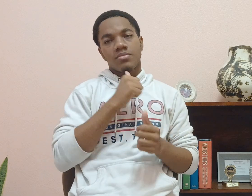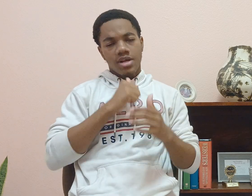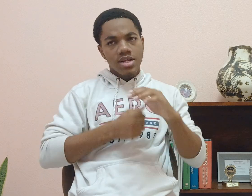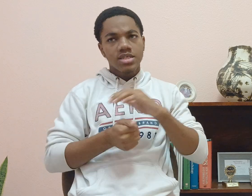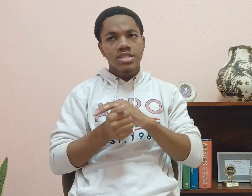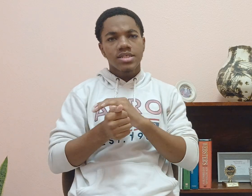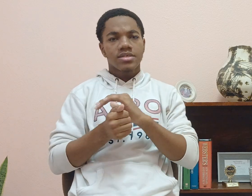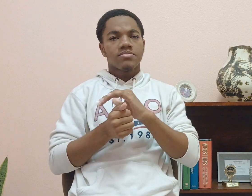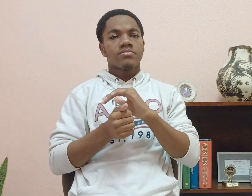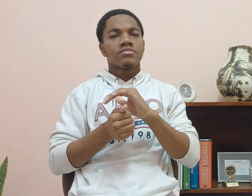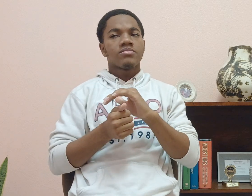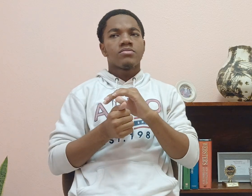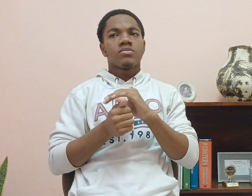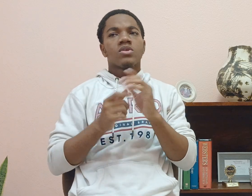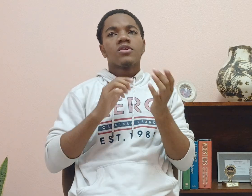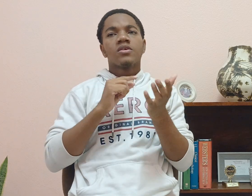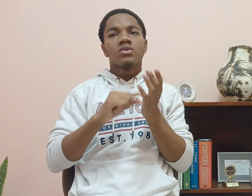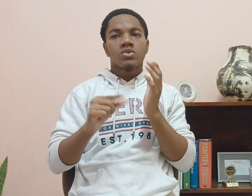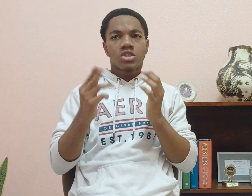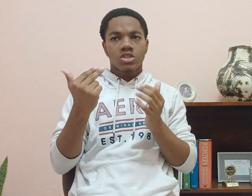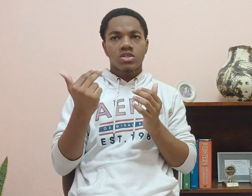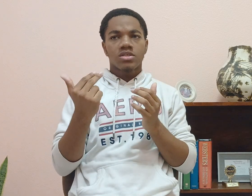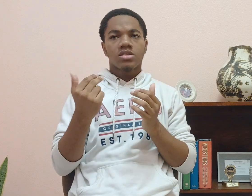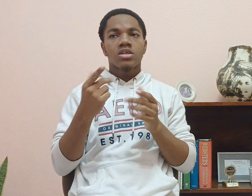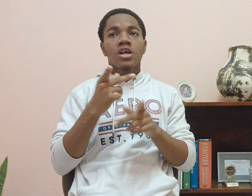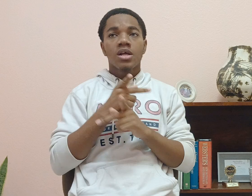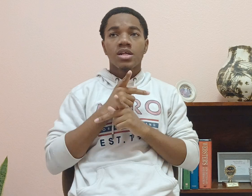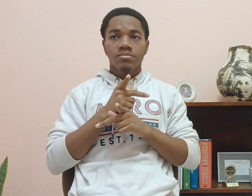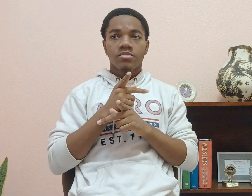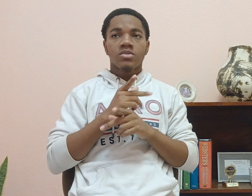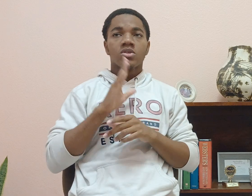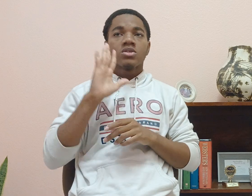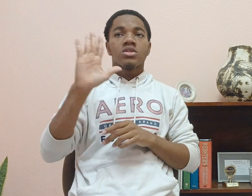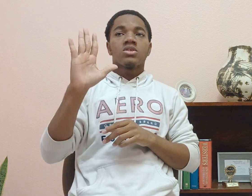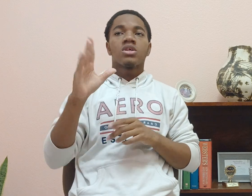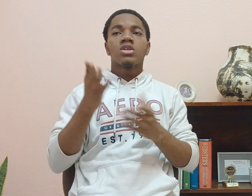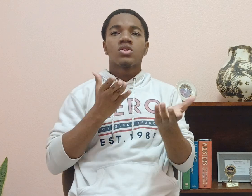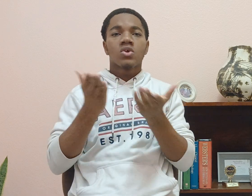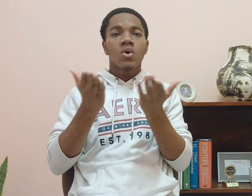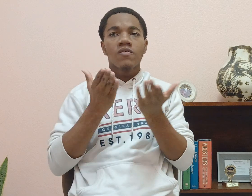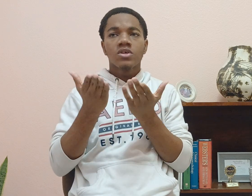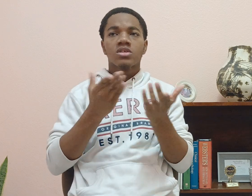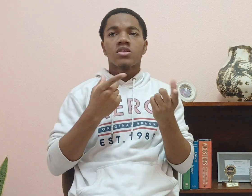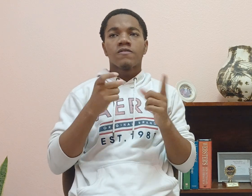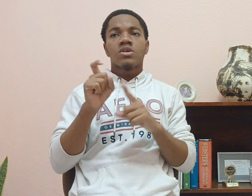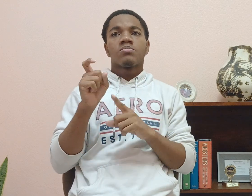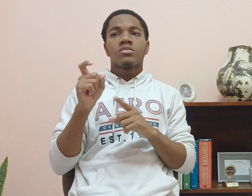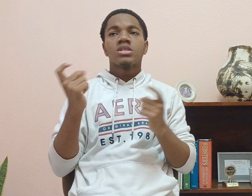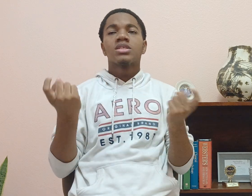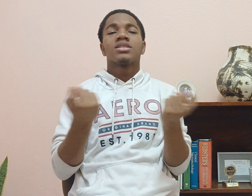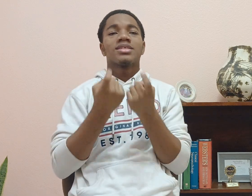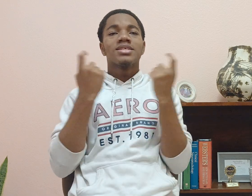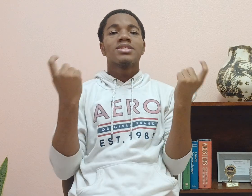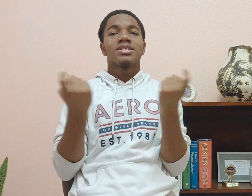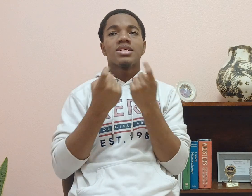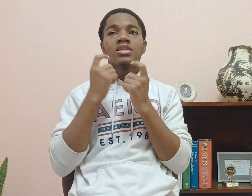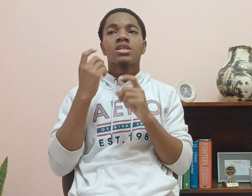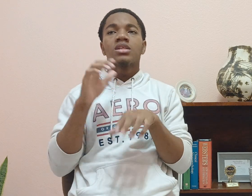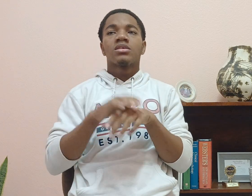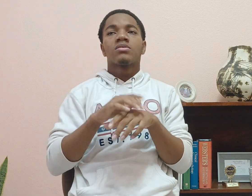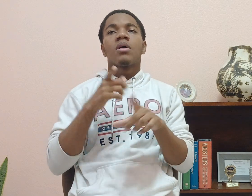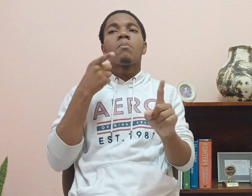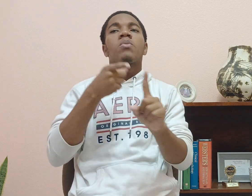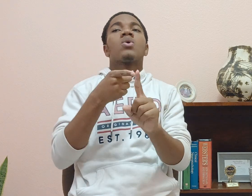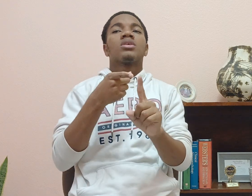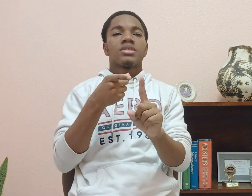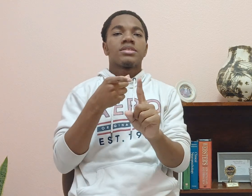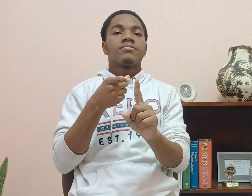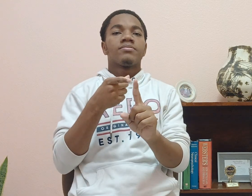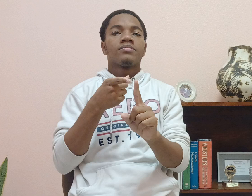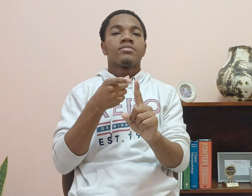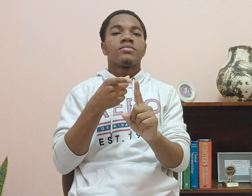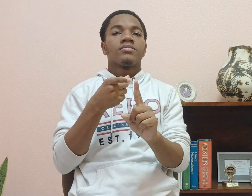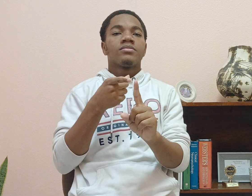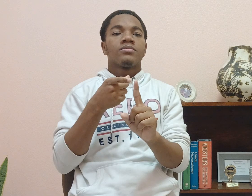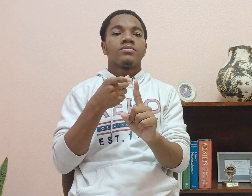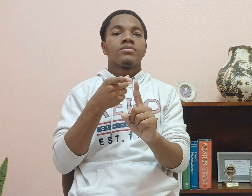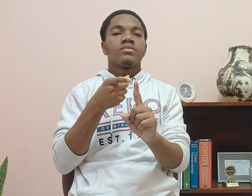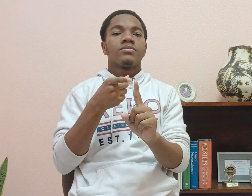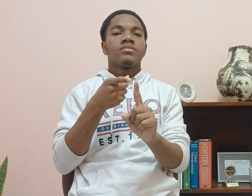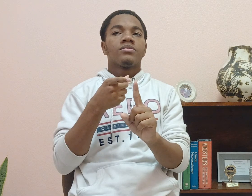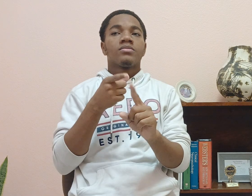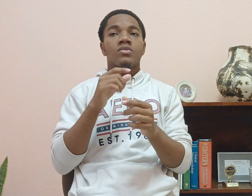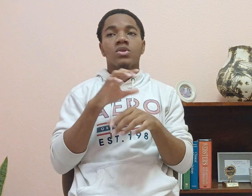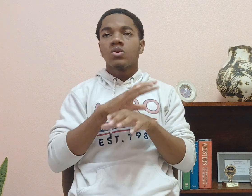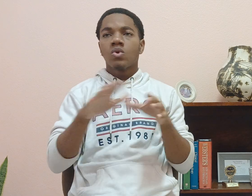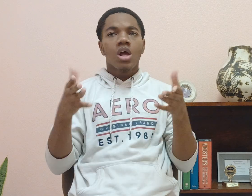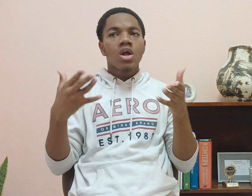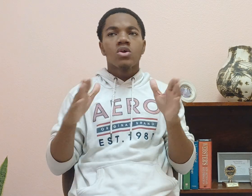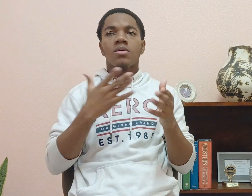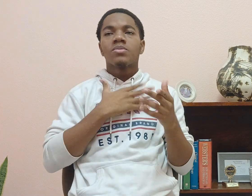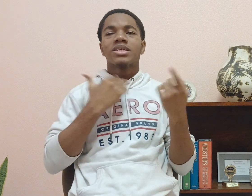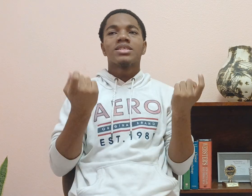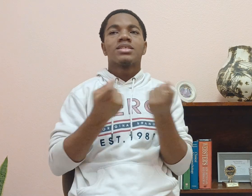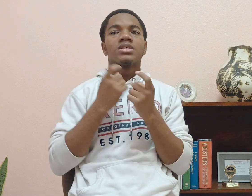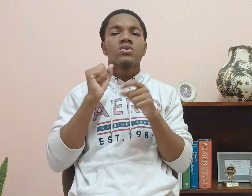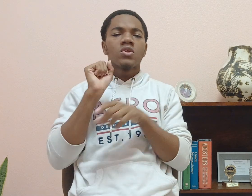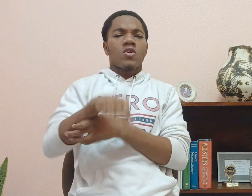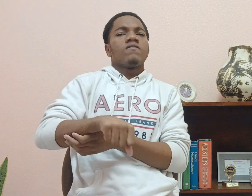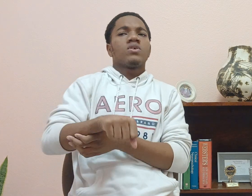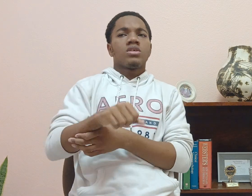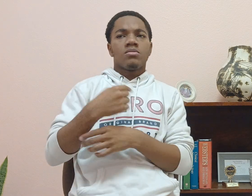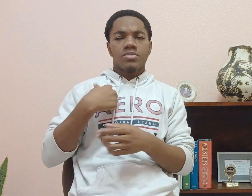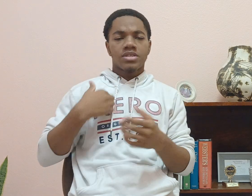13 Keep your servant also from willful sins; may they not rule over me.